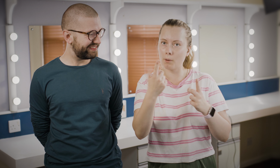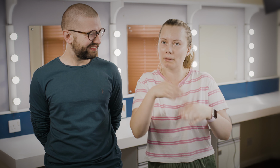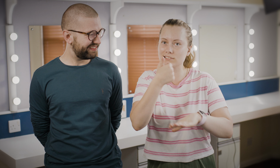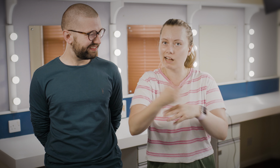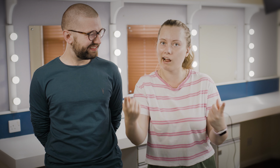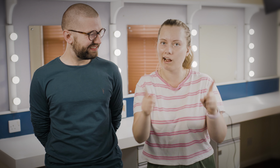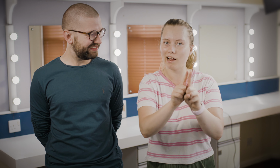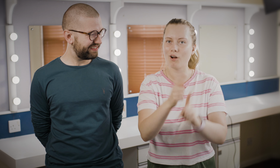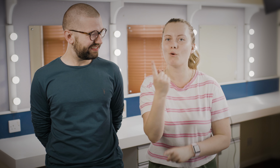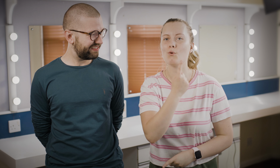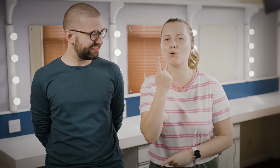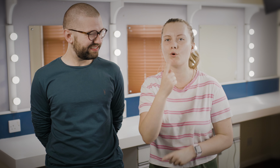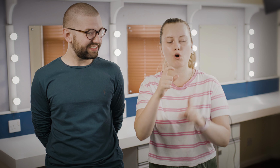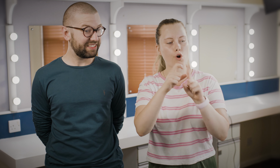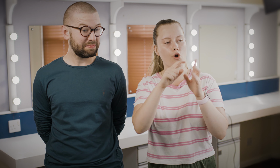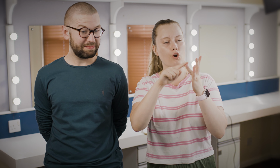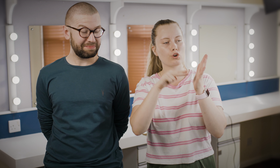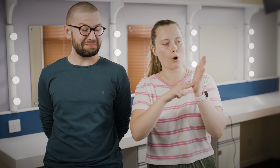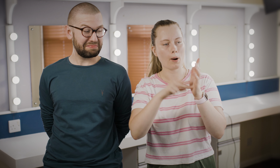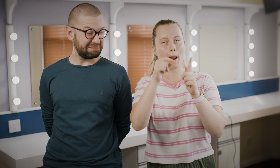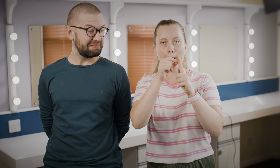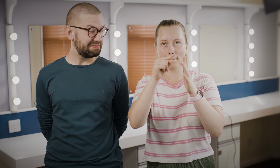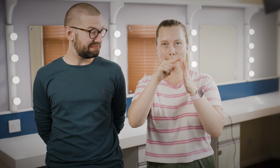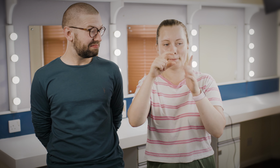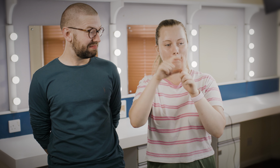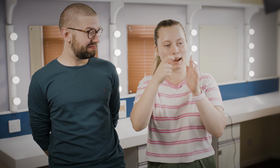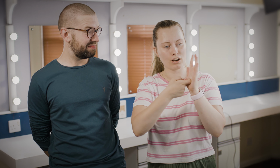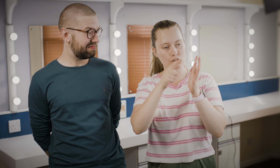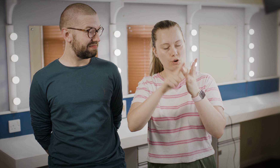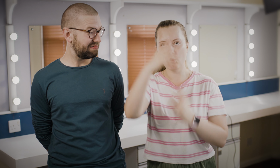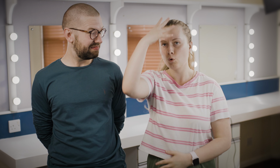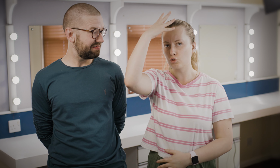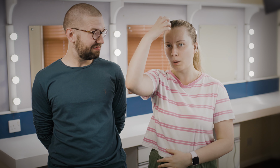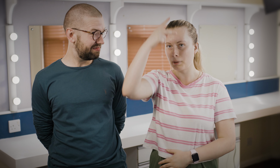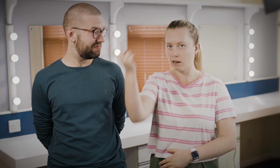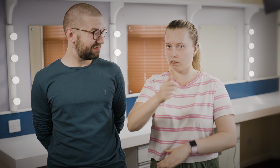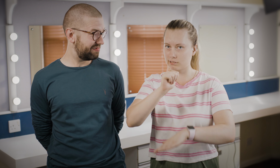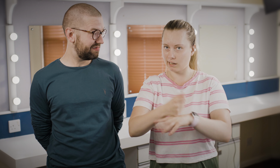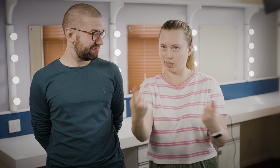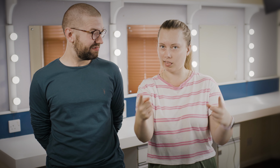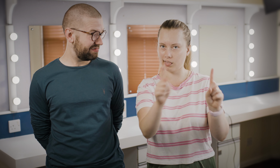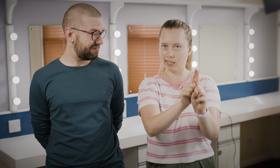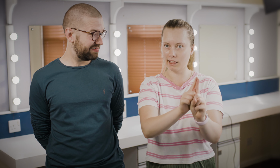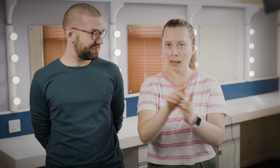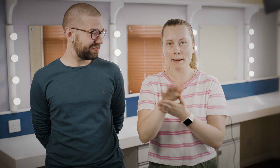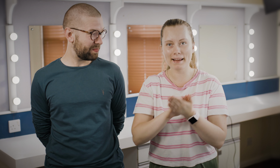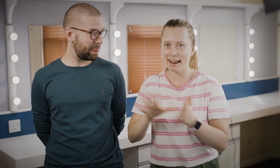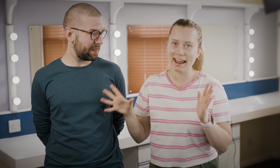they have been set up by their friend Don Pedro everyone is so excited